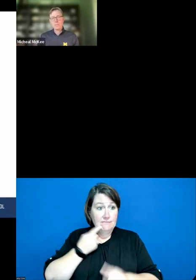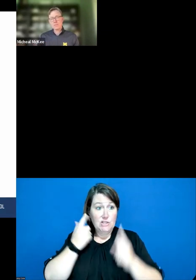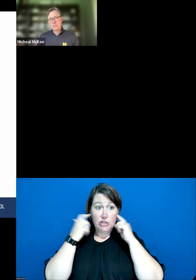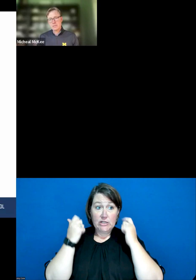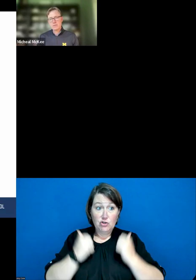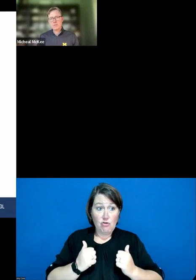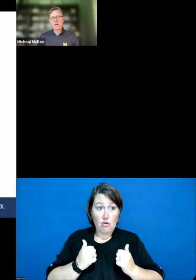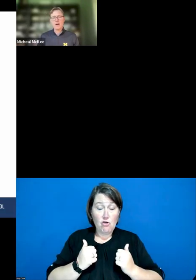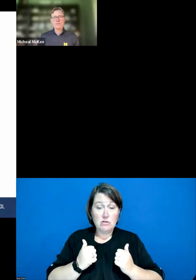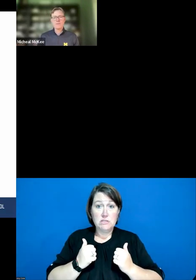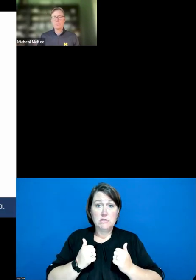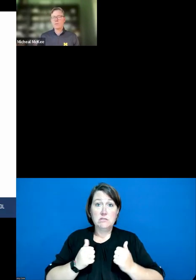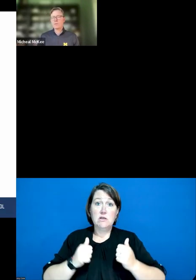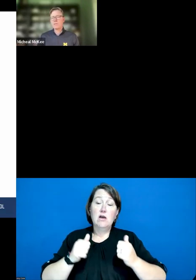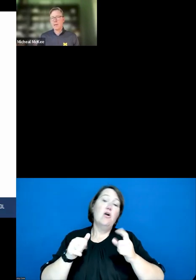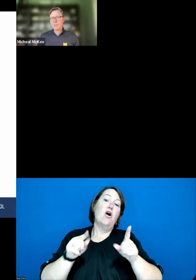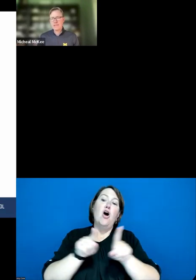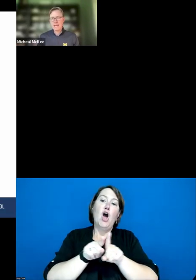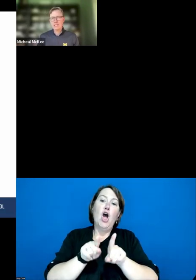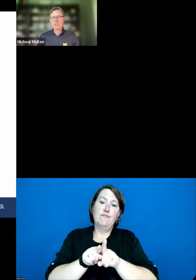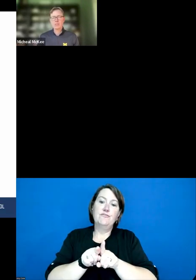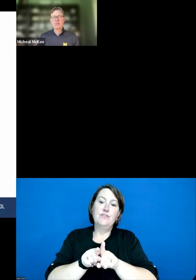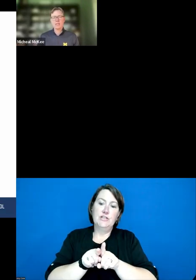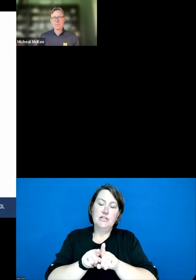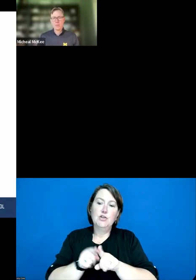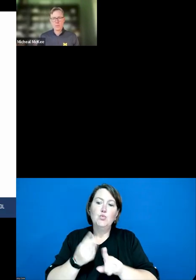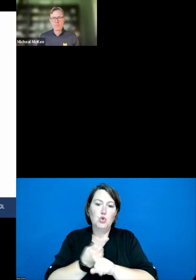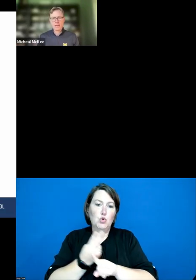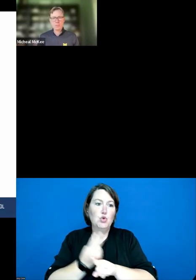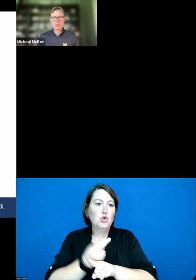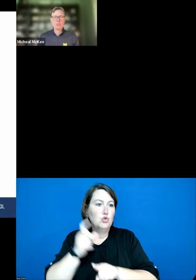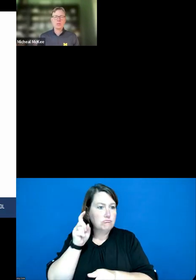but still often we'll use amplification and spoken language.